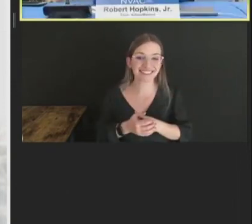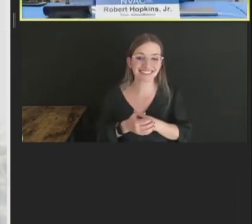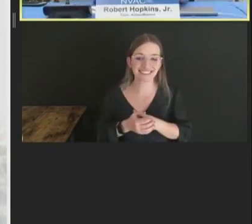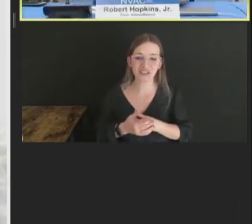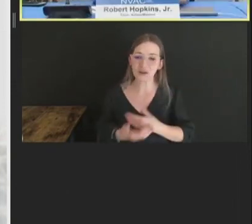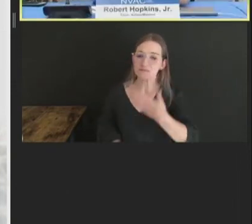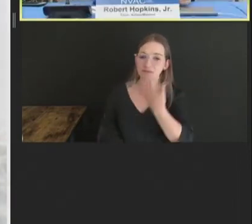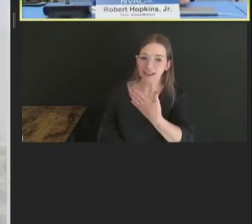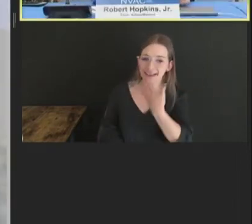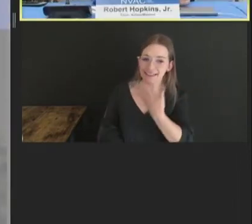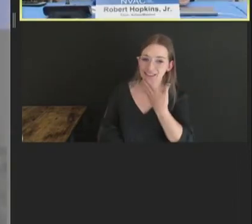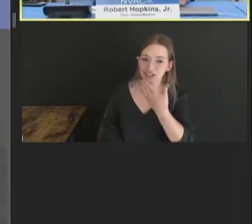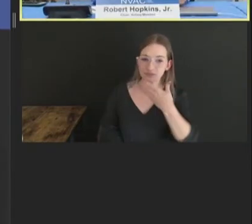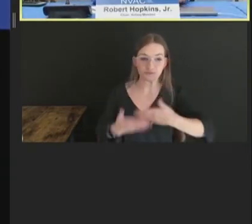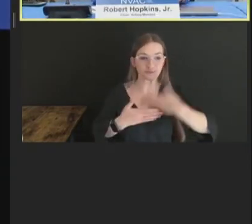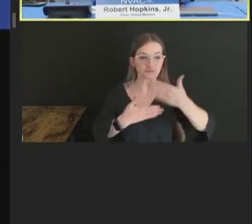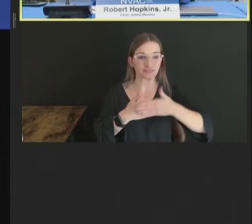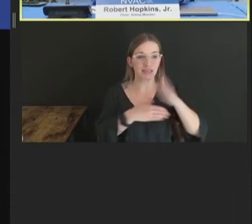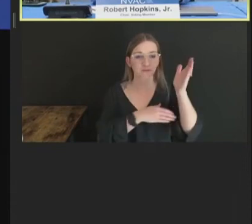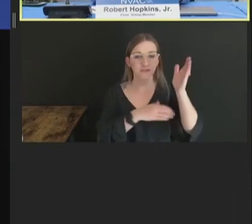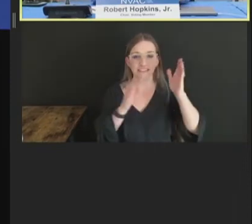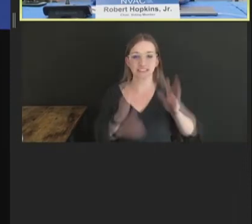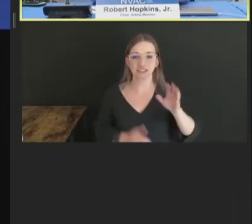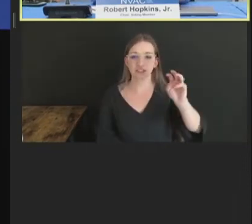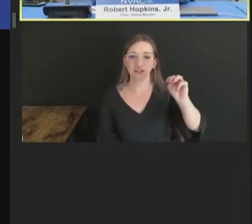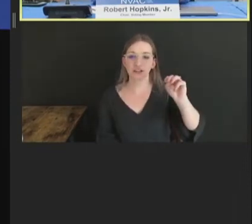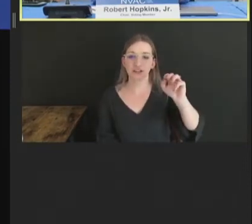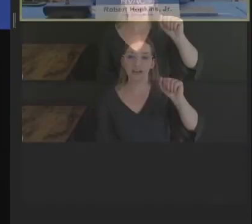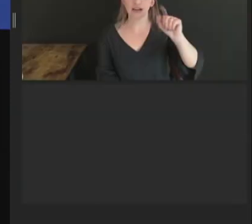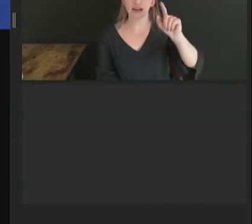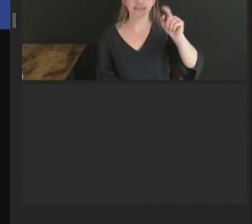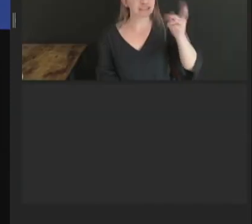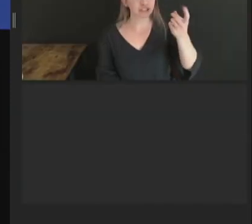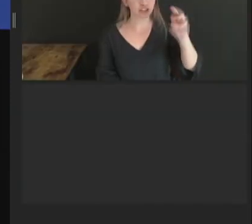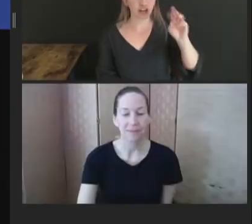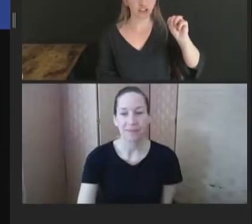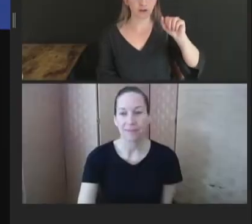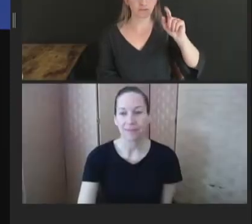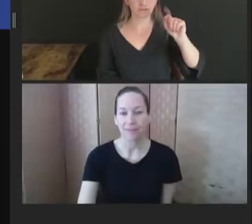Our next presenter is Dr. Matt Willis from the Marin Health and Human Services county approach.